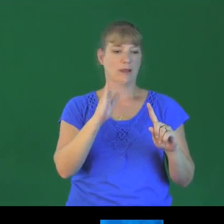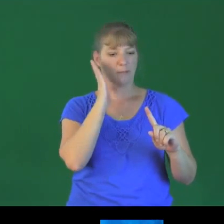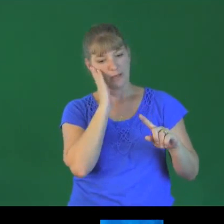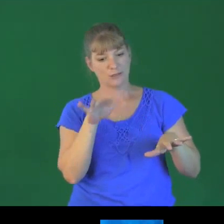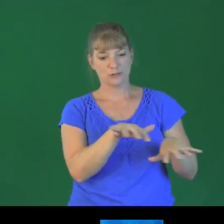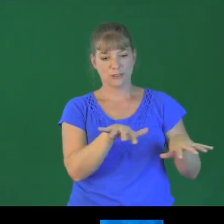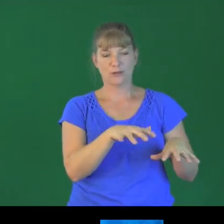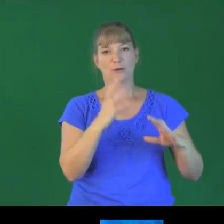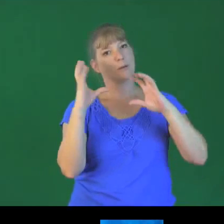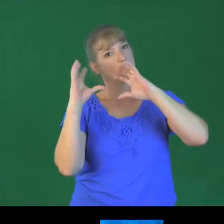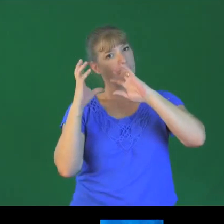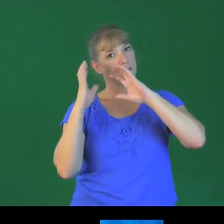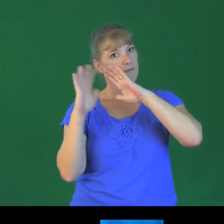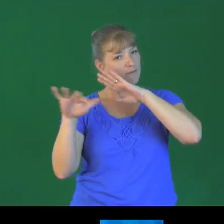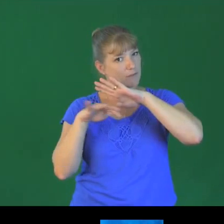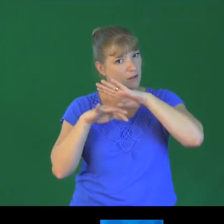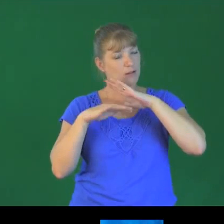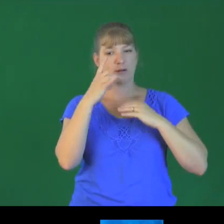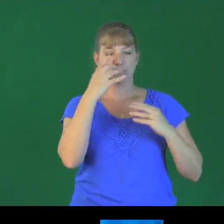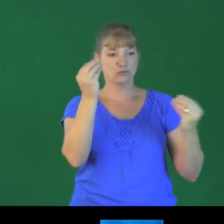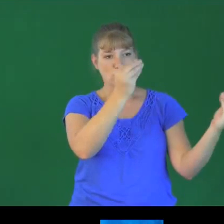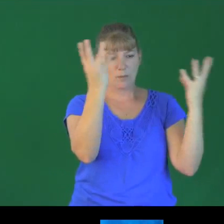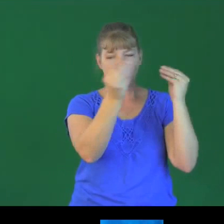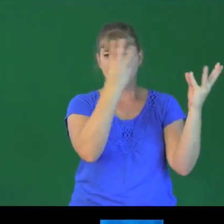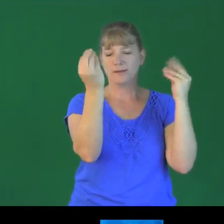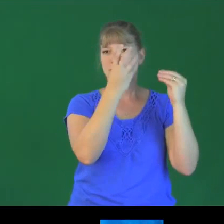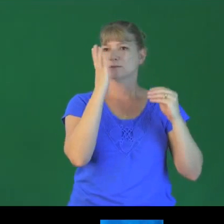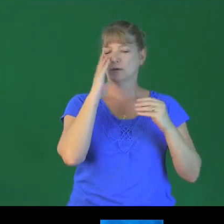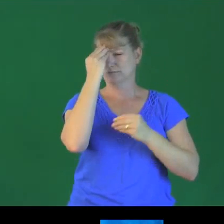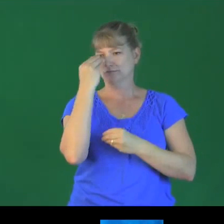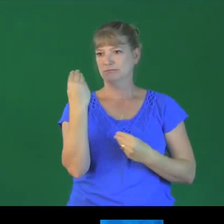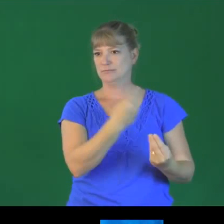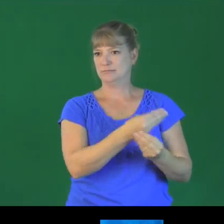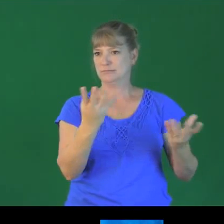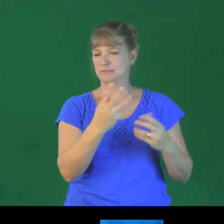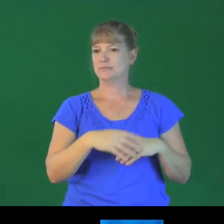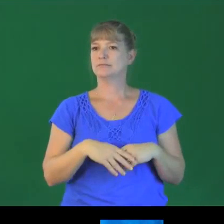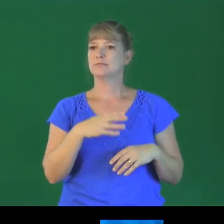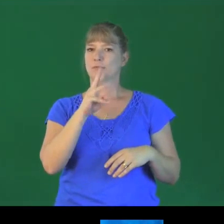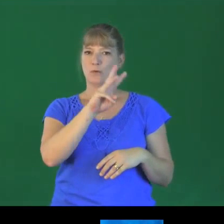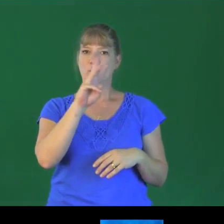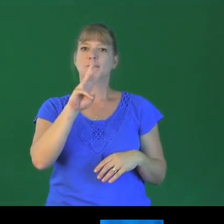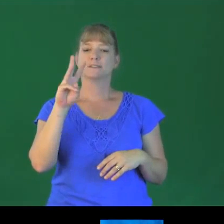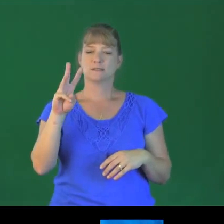or pillow vibrator, strobe lights. Things like that. There's a website, that's there at the bottom